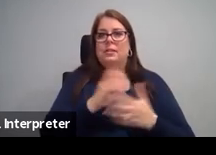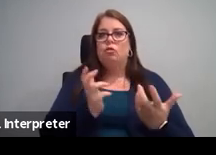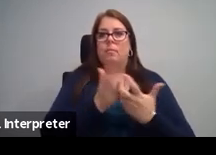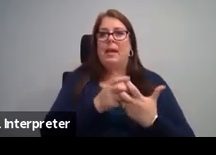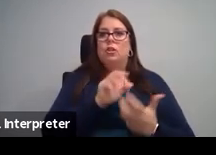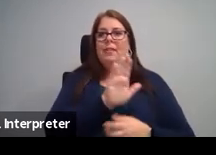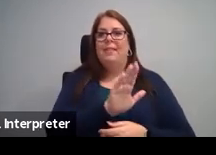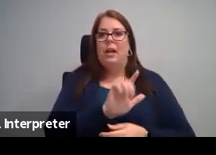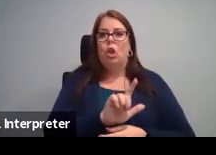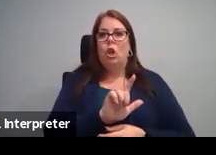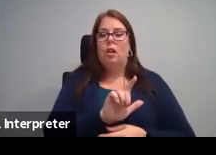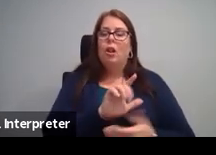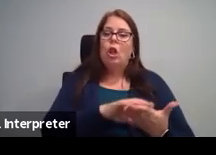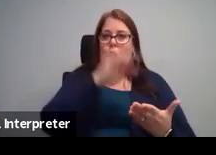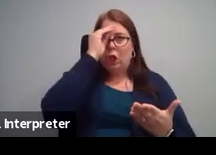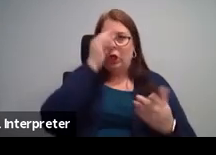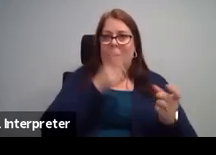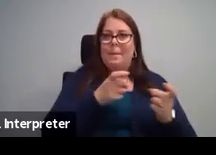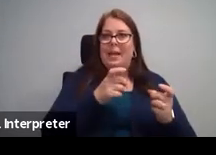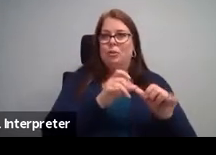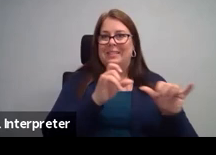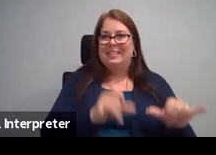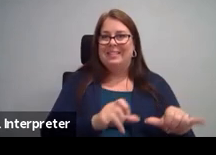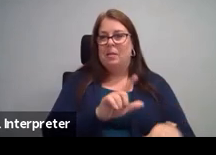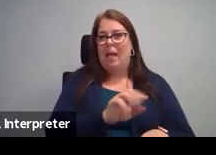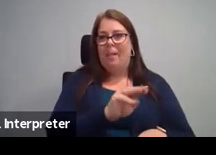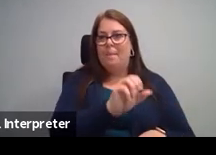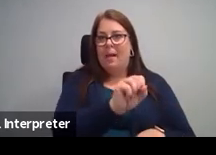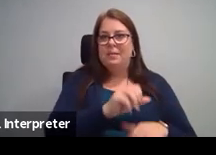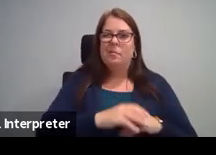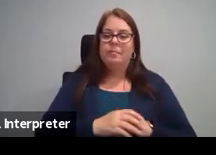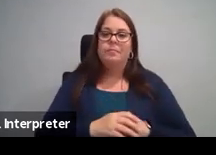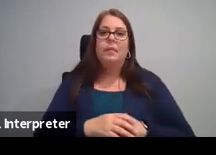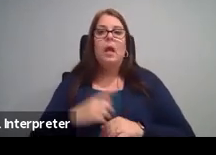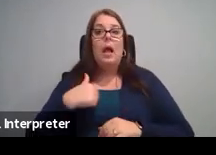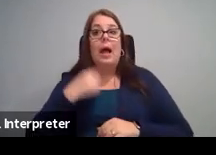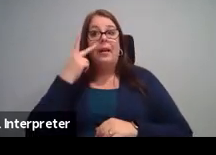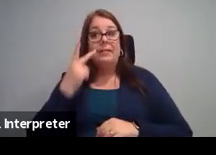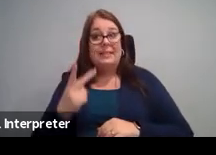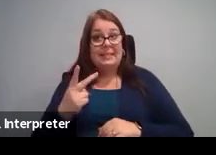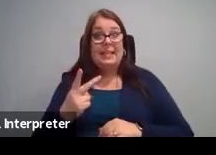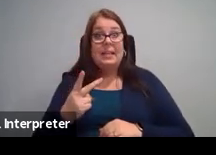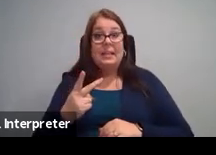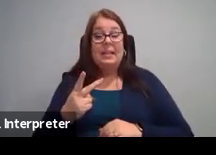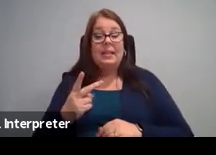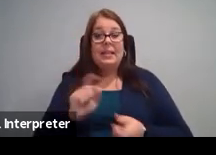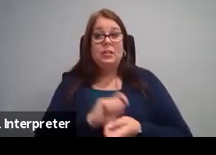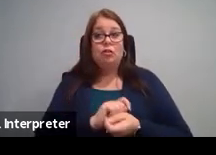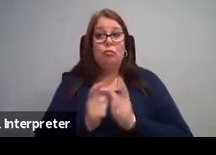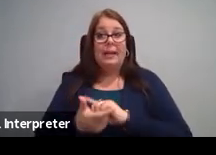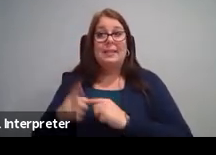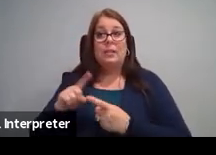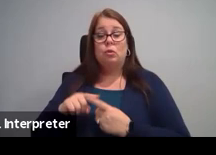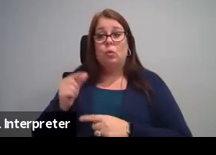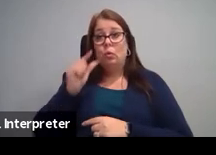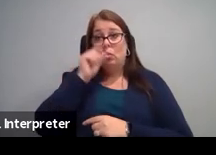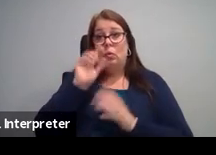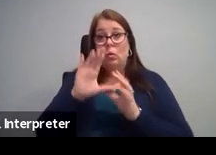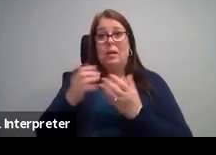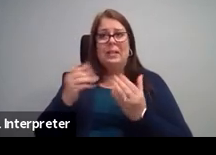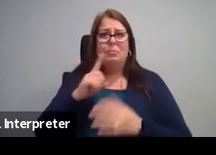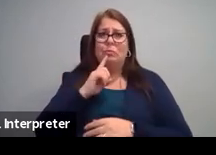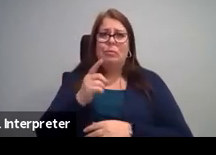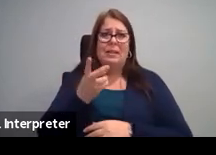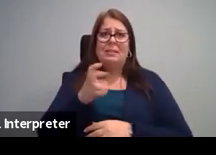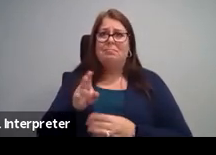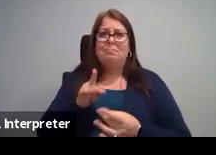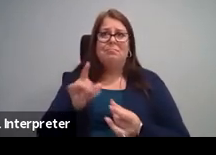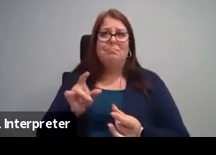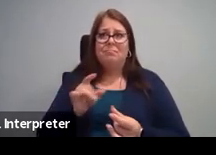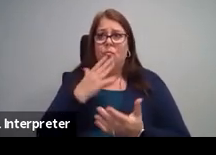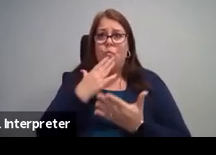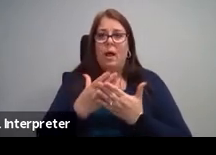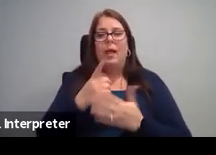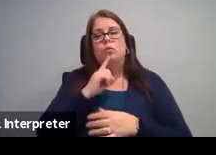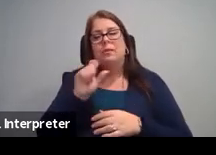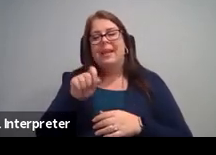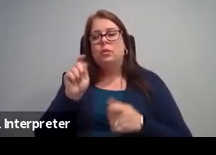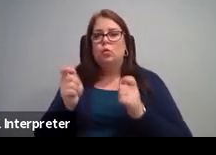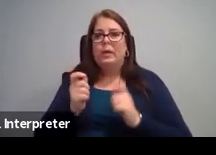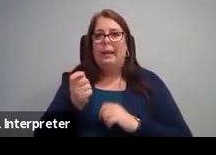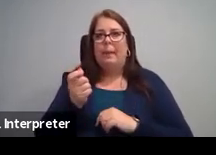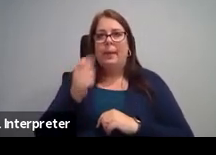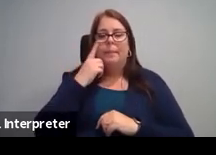Allison frenzel: And I've seen a Canvas course translated into Google Classroom and it is it communicates very well. So the one that I've seen, and I'm sure they had to tweak it a bit. So there's another question.